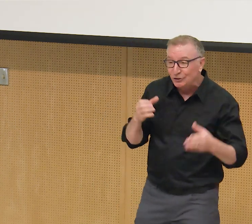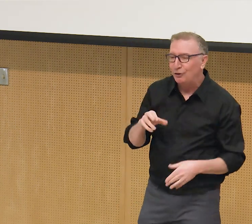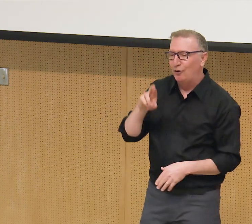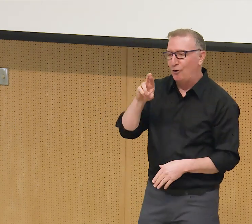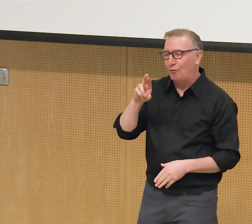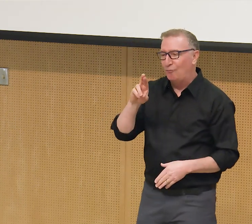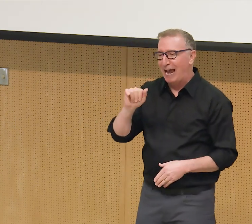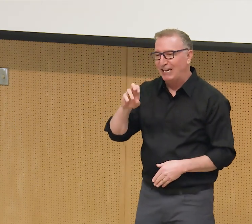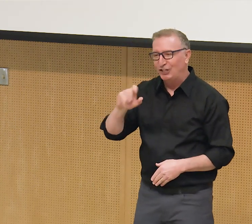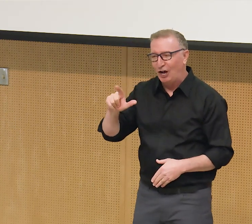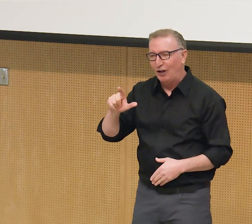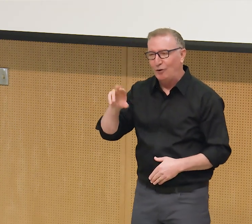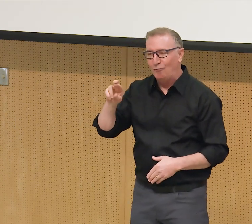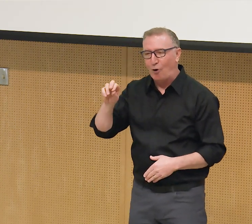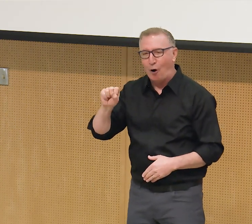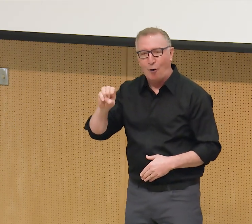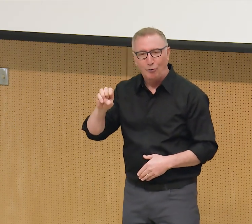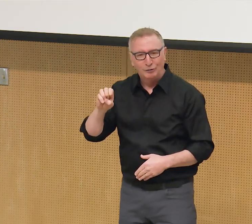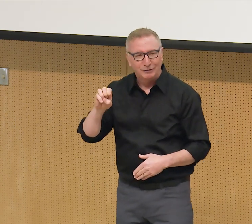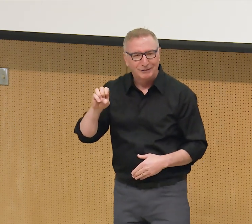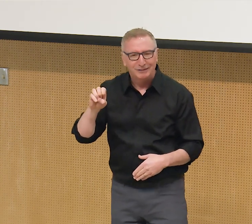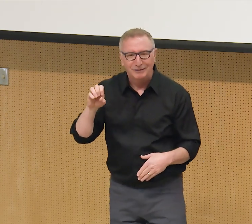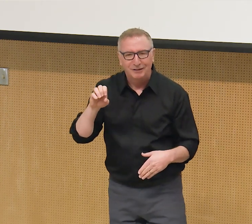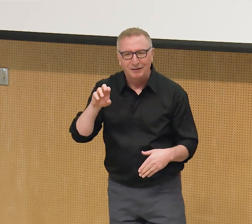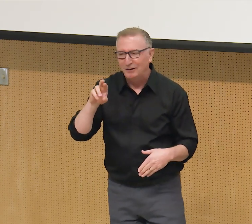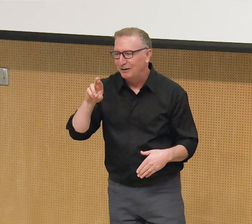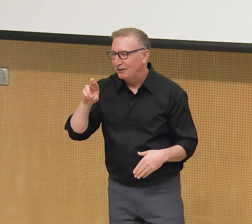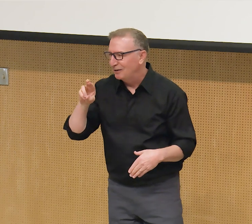I went there and it ended up that my teacher was Rachel Rose.